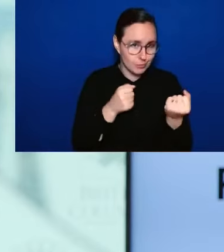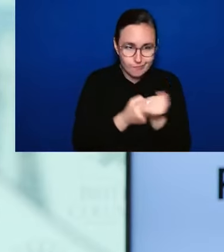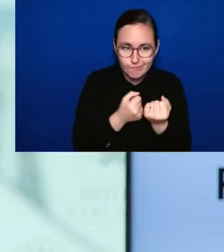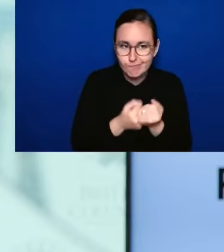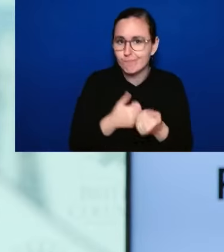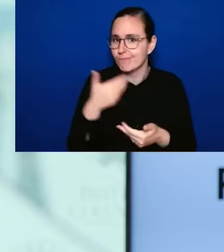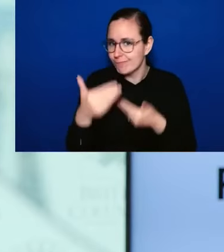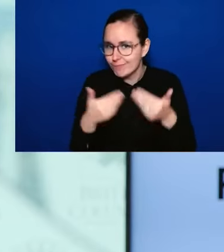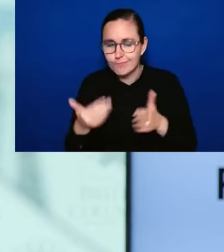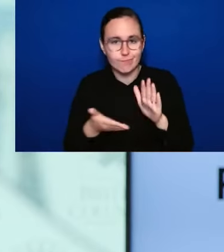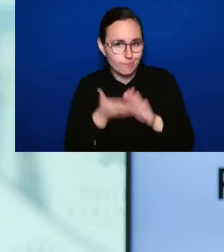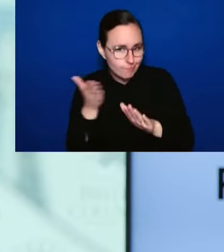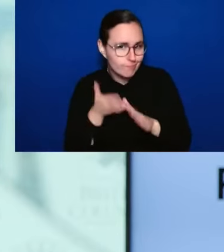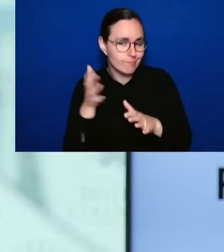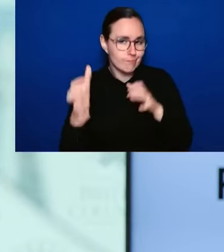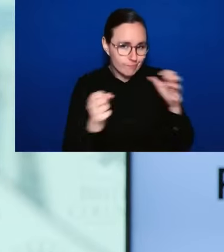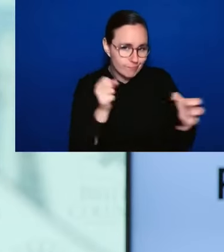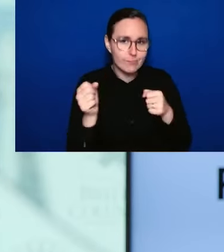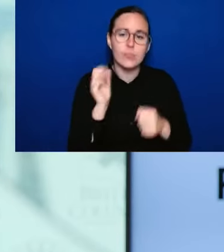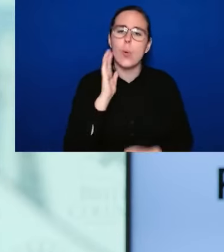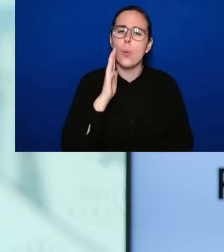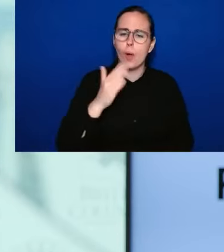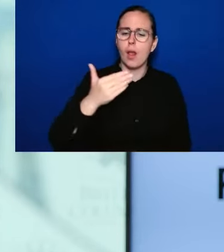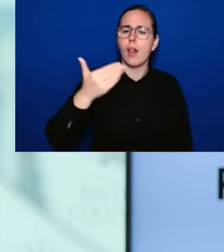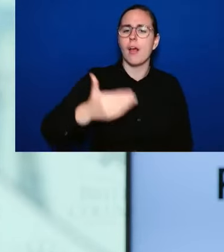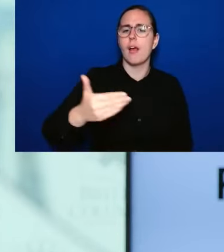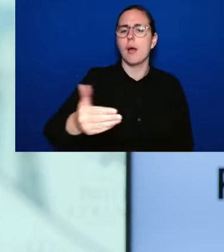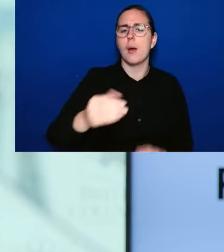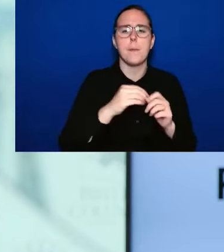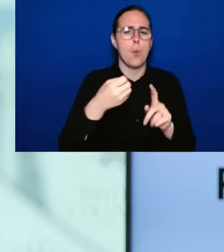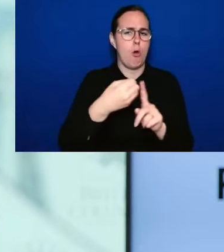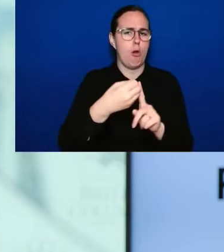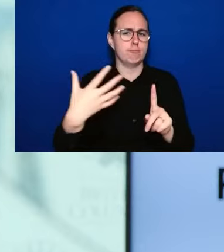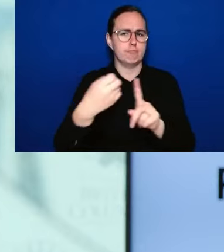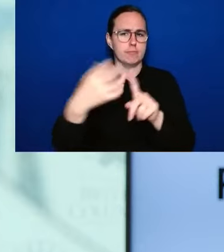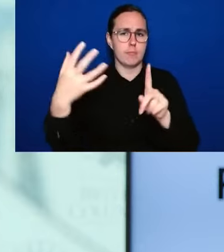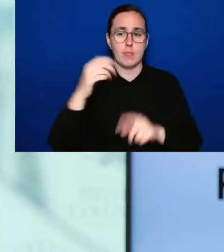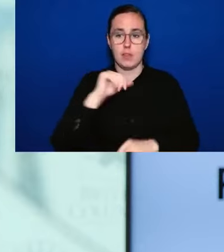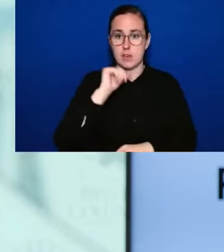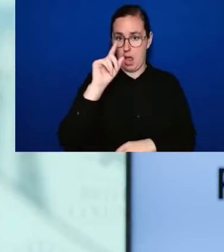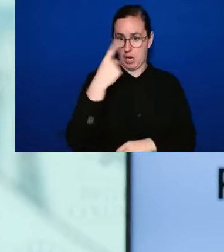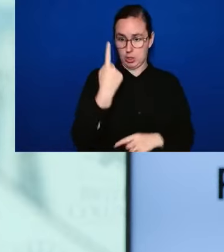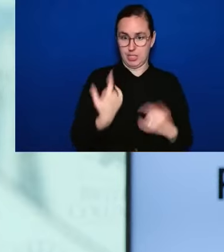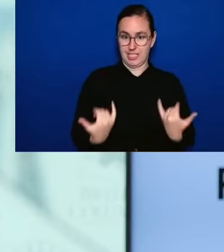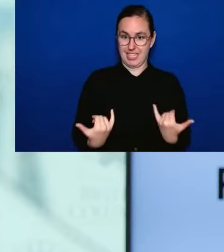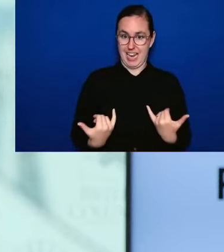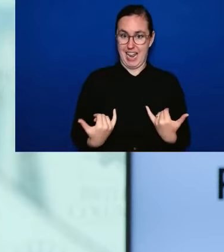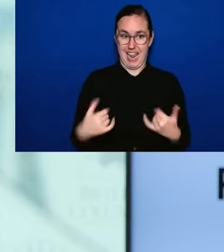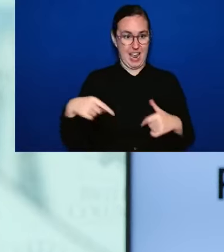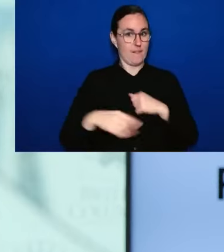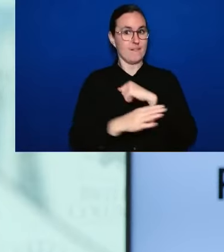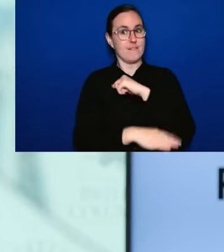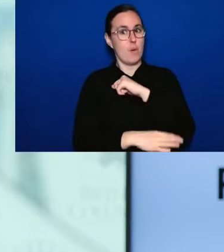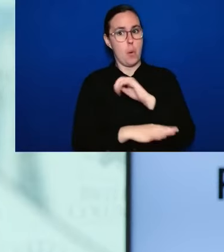speak. In detail but not a situation now. In this fault.